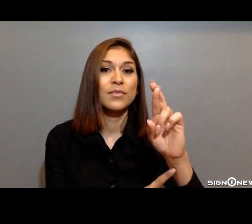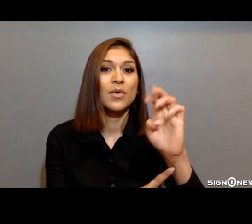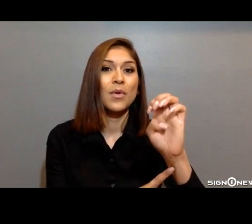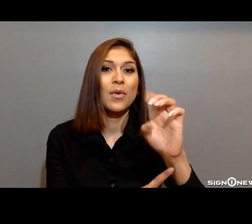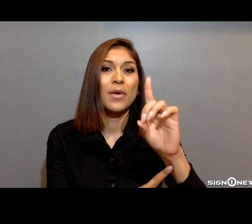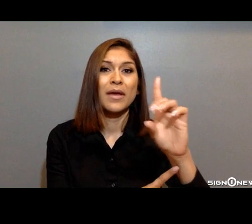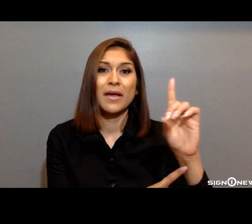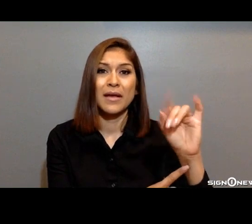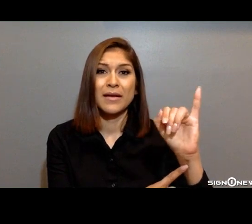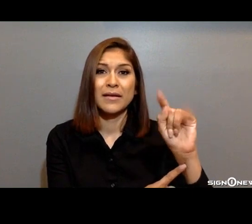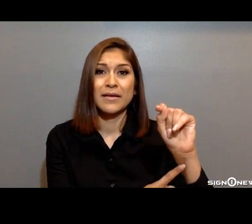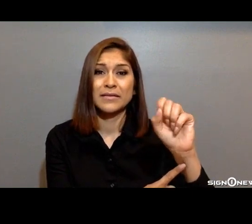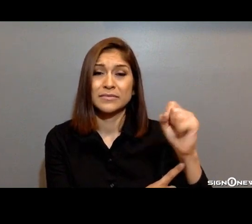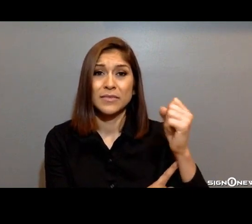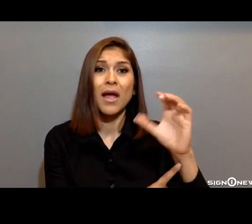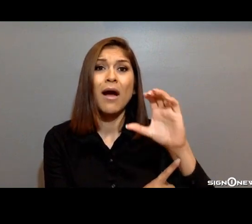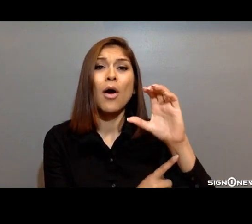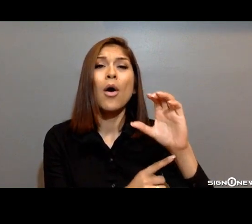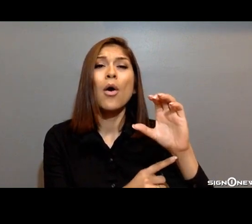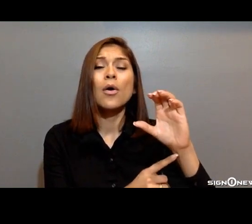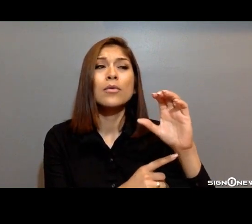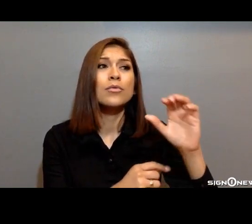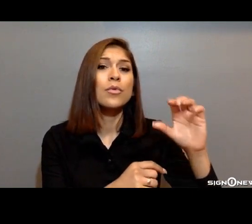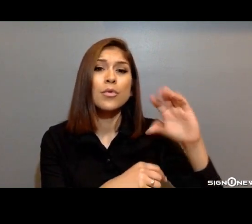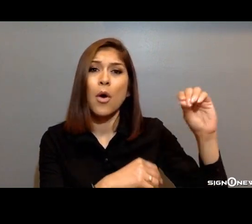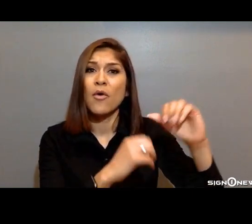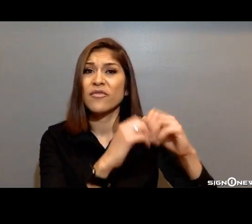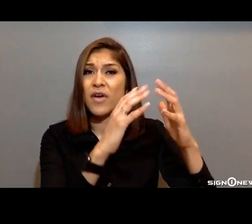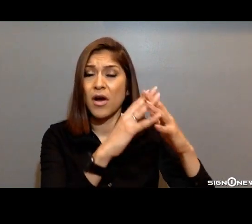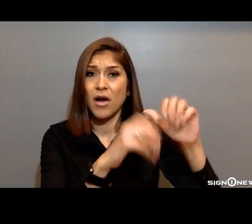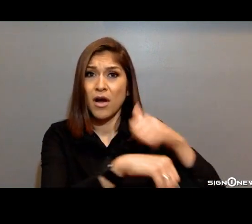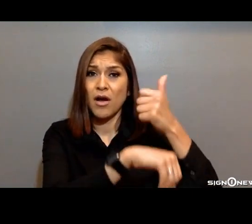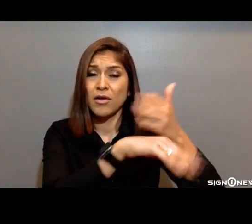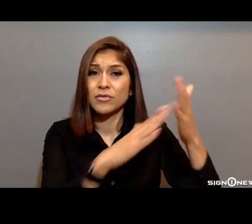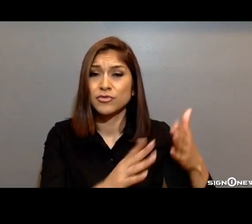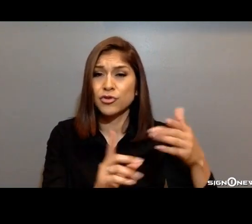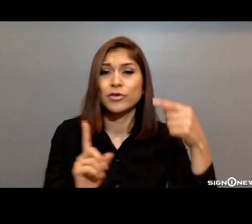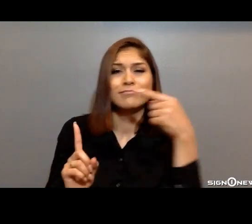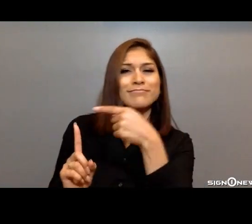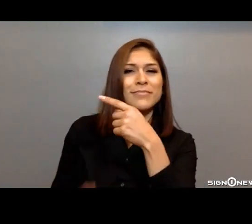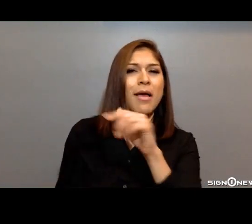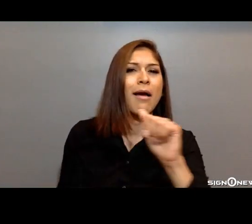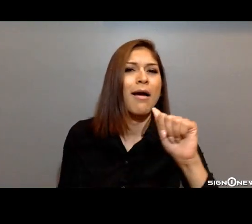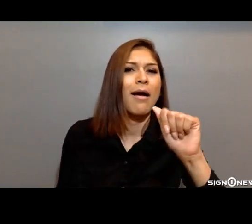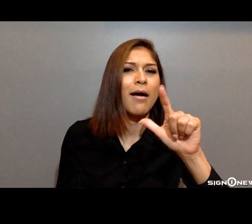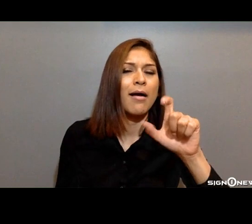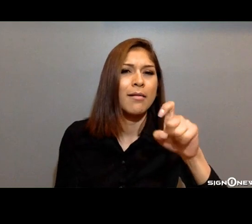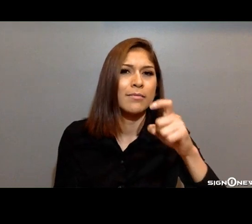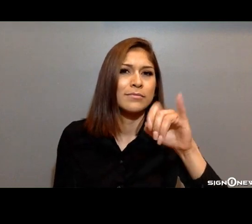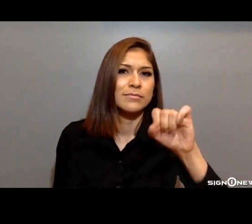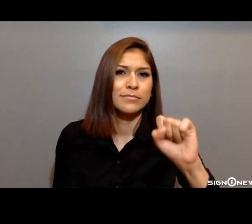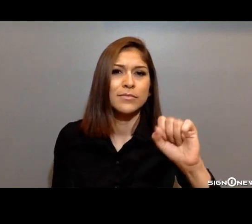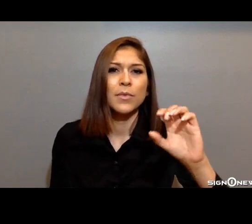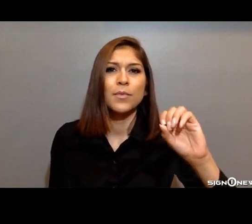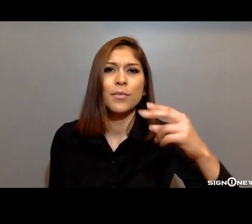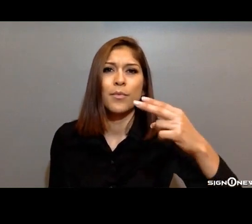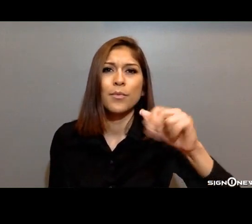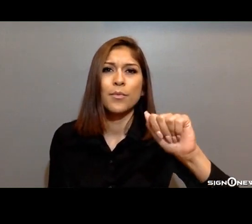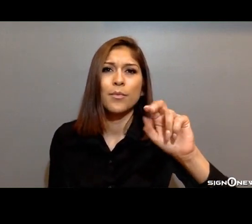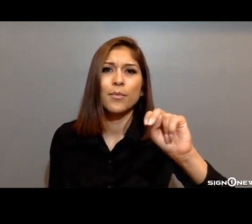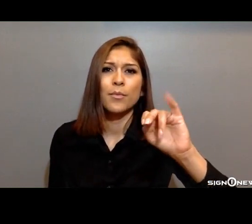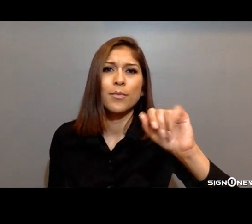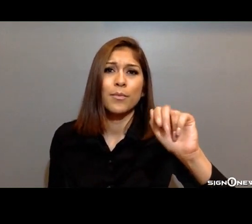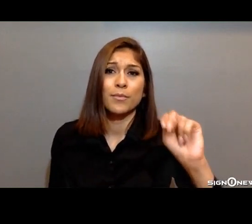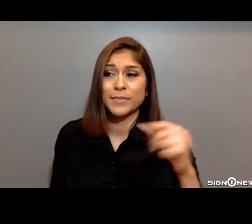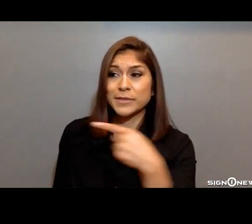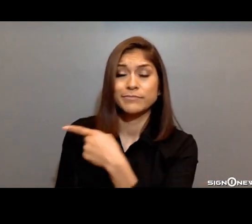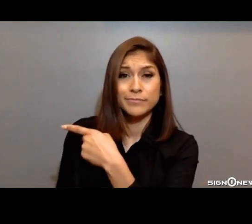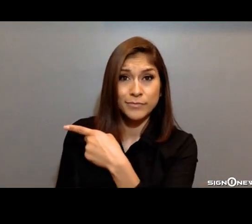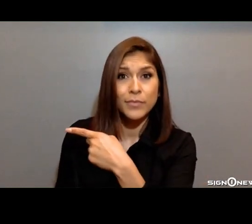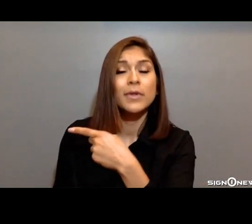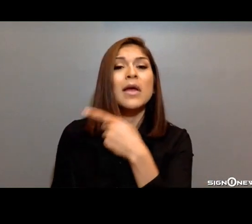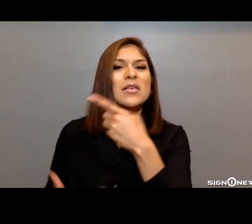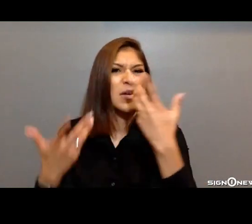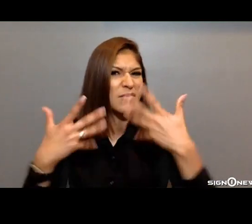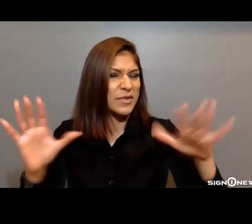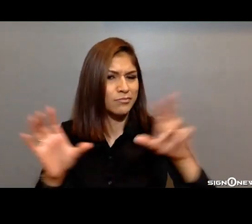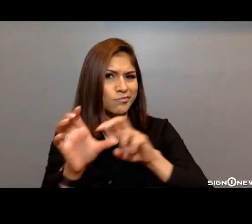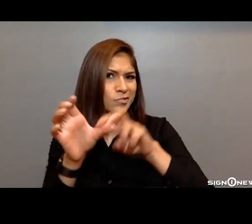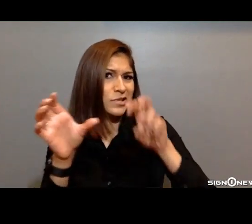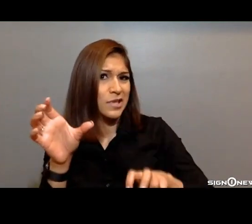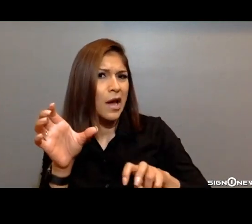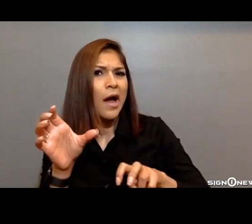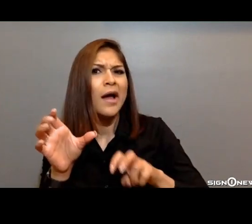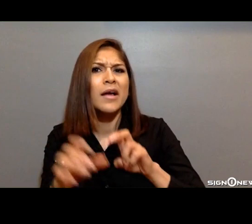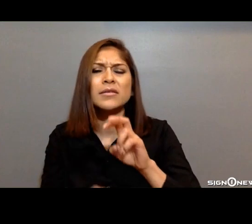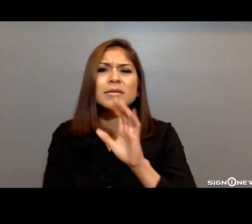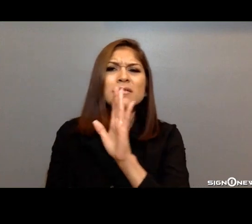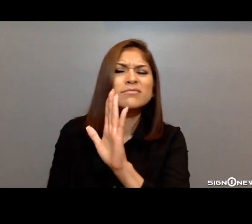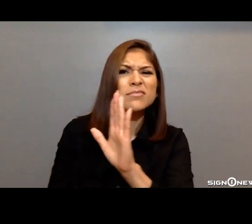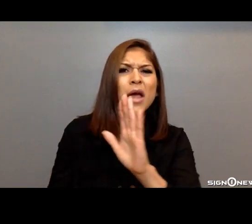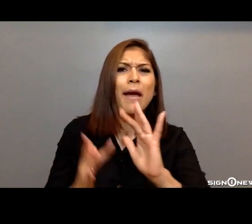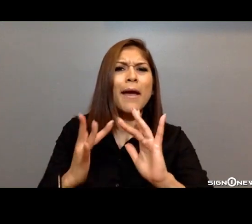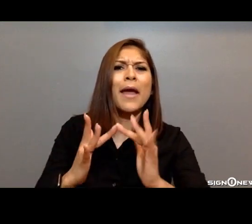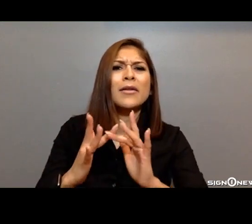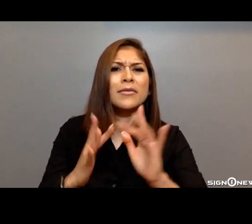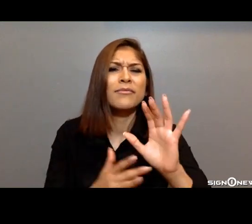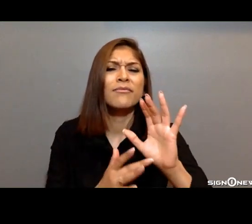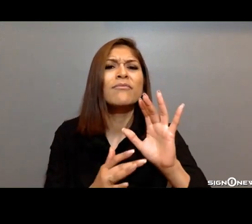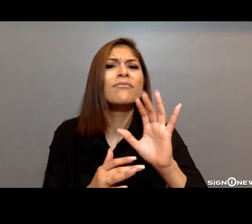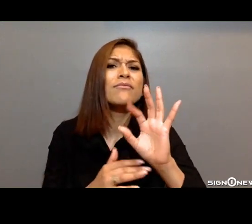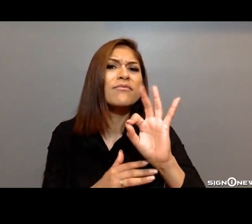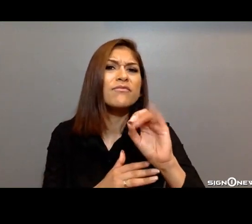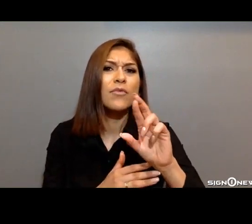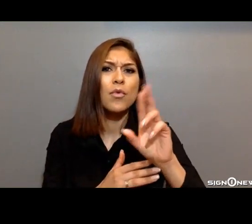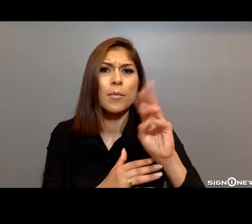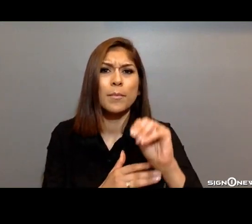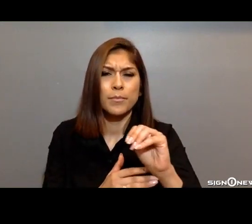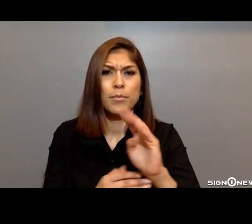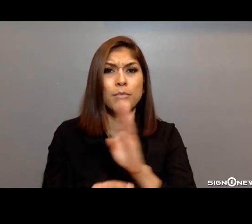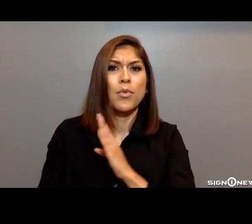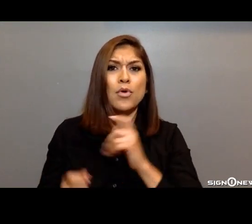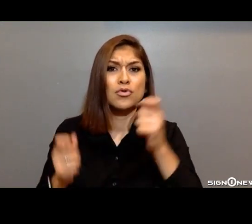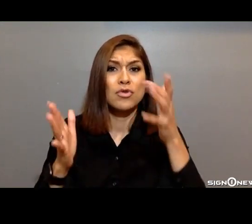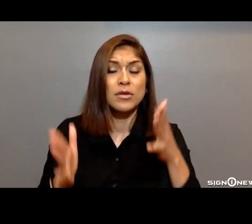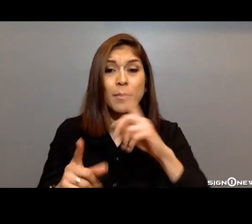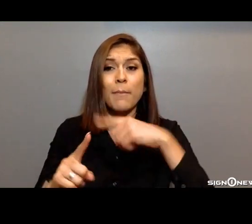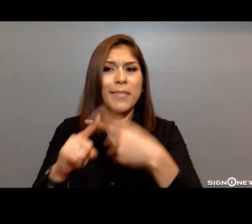Reddit's co-founder Alexis Ohanian resigned his seat on the internet forum's board of